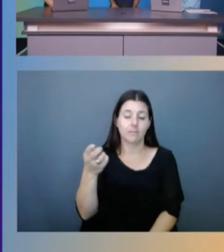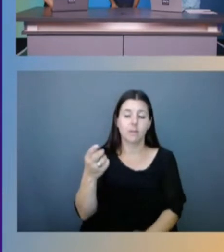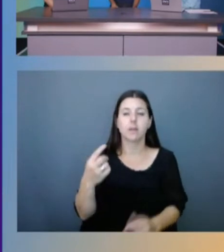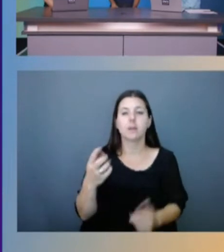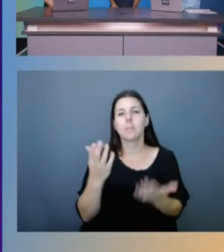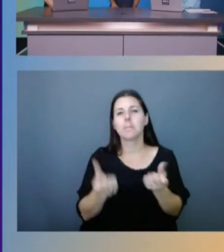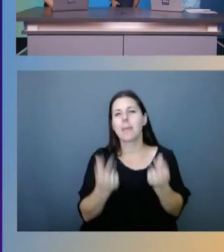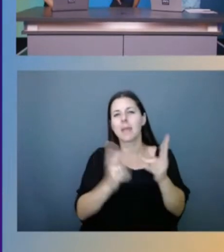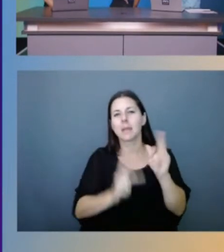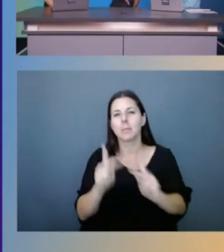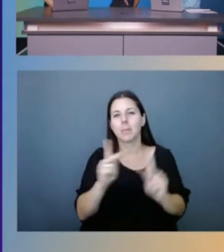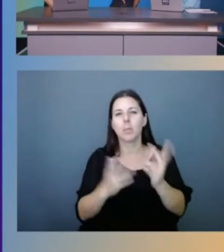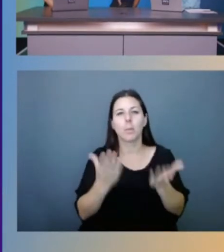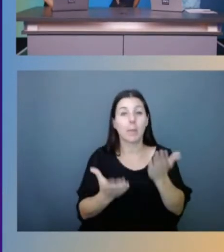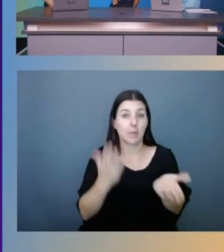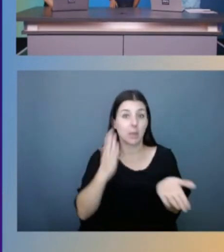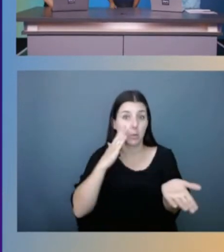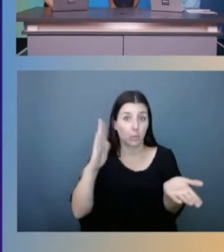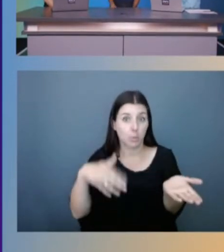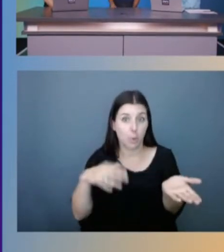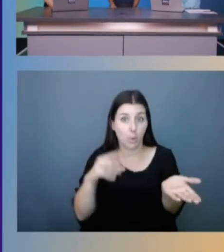on Monday this week, we launched